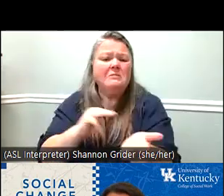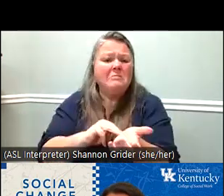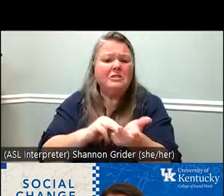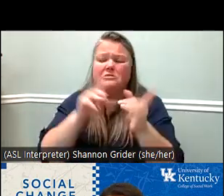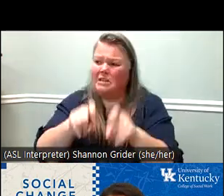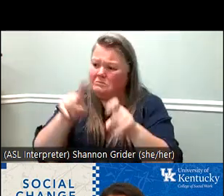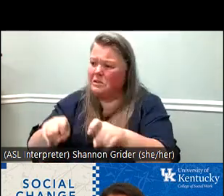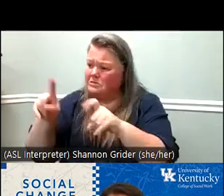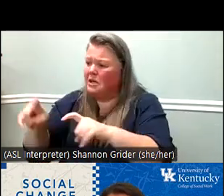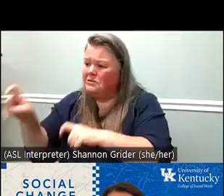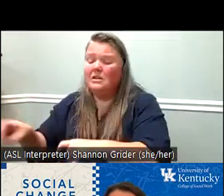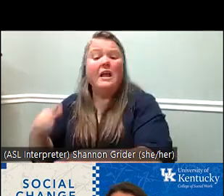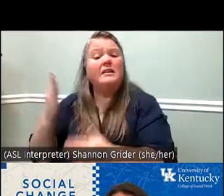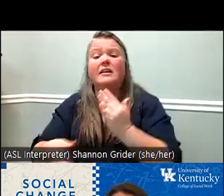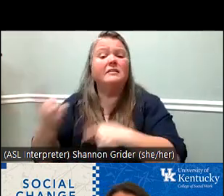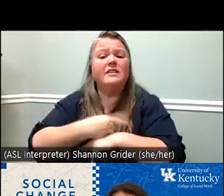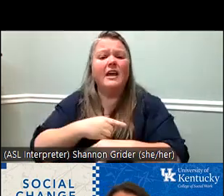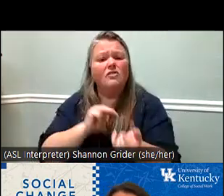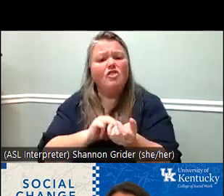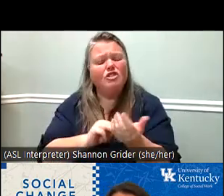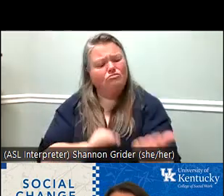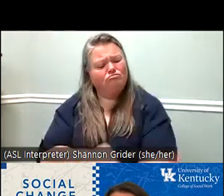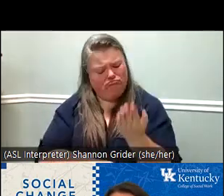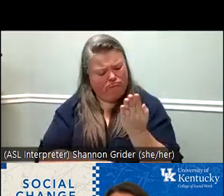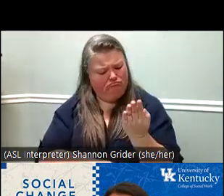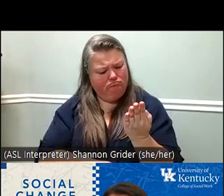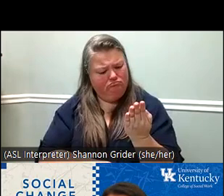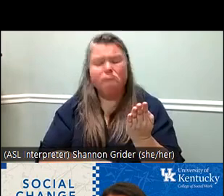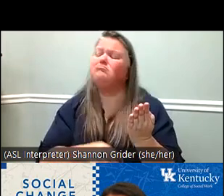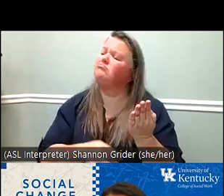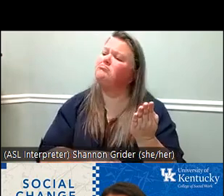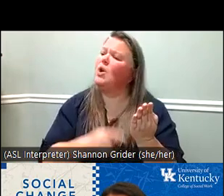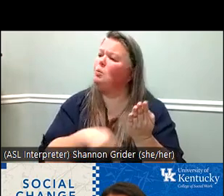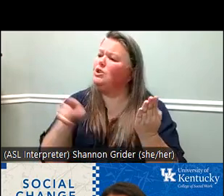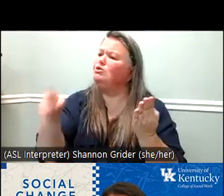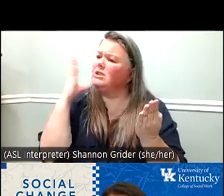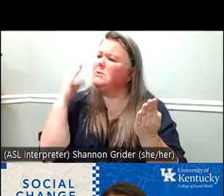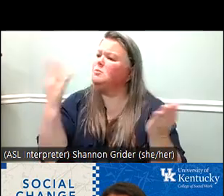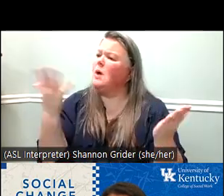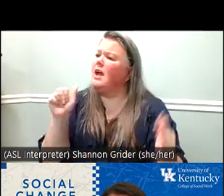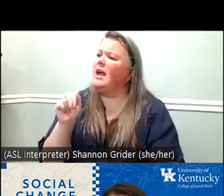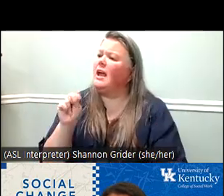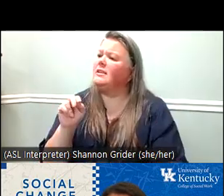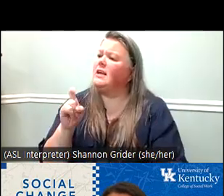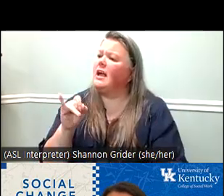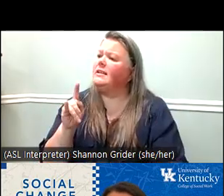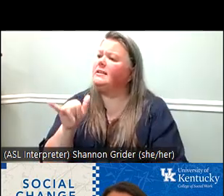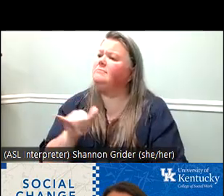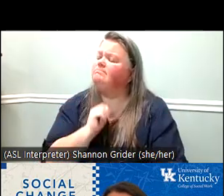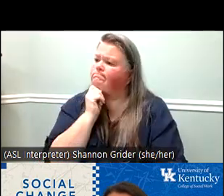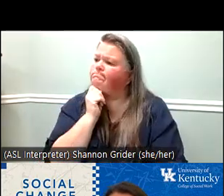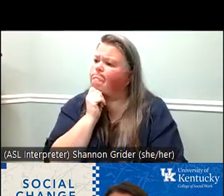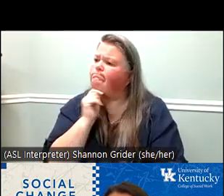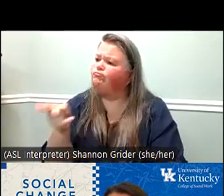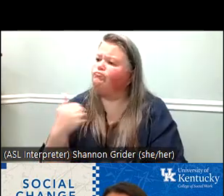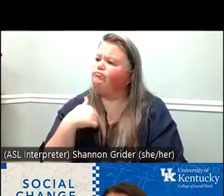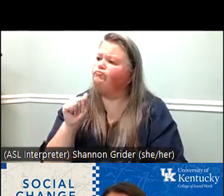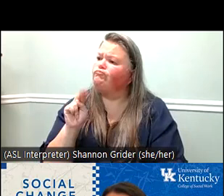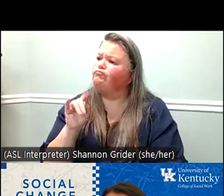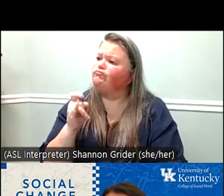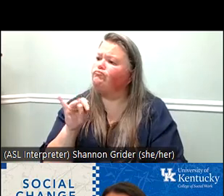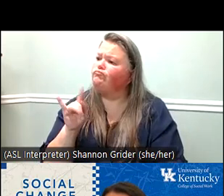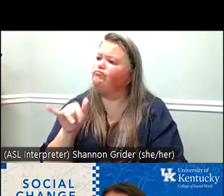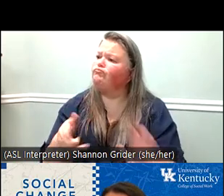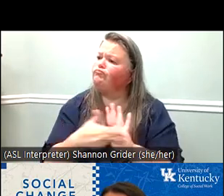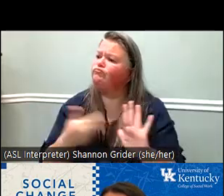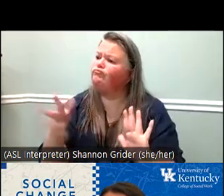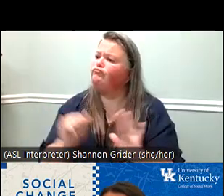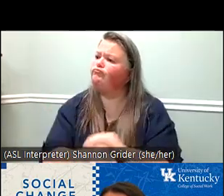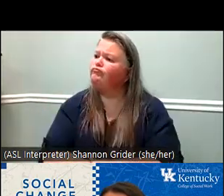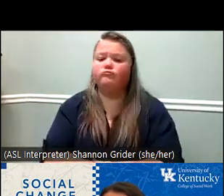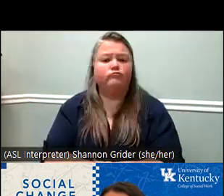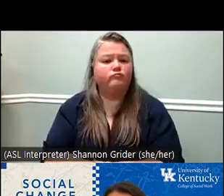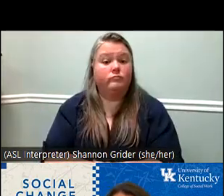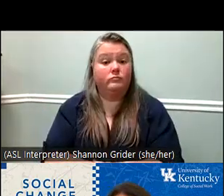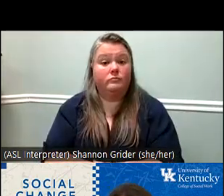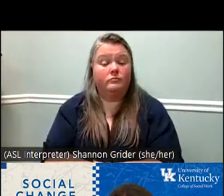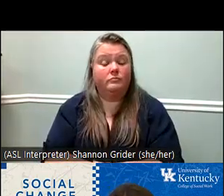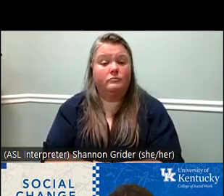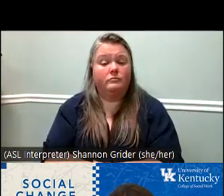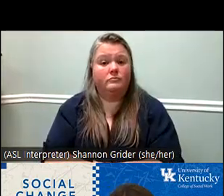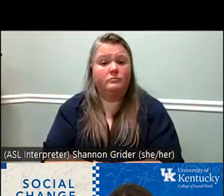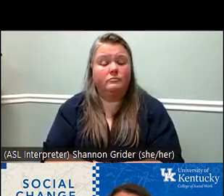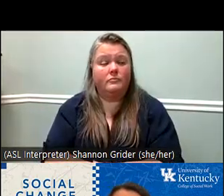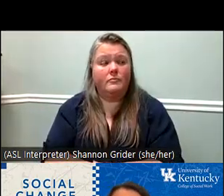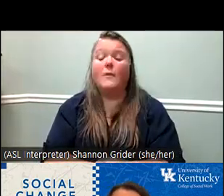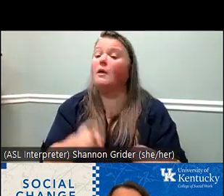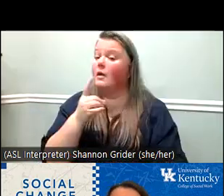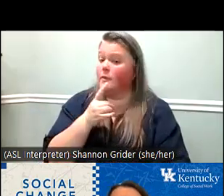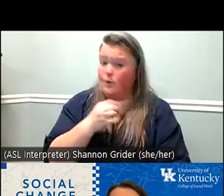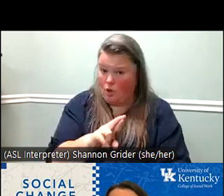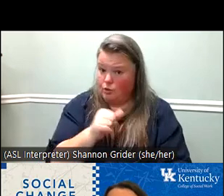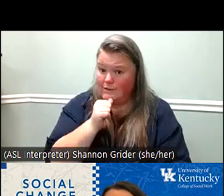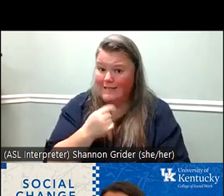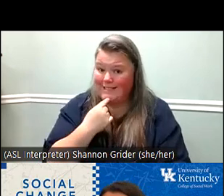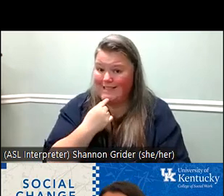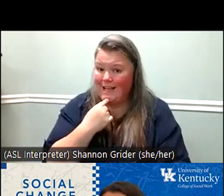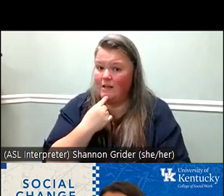TO WORK, LIKE HE'S PERSPIRING, HE'S DESCRIBING THESE THINGS TO ME. TO ME IT SOUNDS LIKE A PANIC ATTACK. HE WENT TO HIS DOCTOR, WENT THROUGH MULTIPLE HEART TESTS